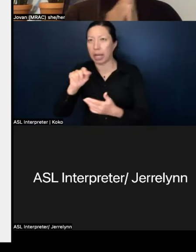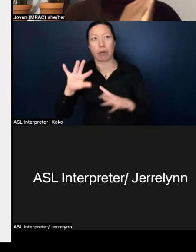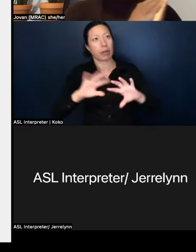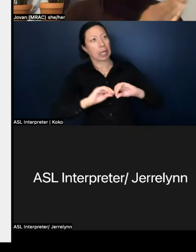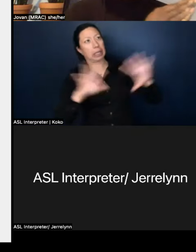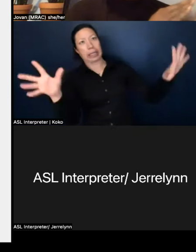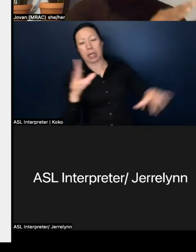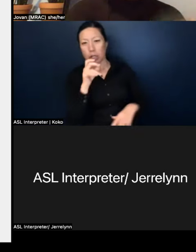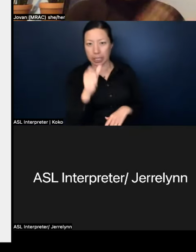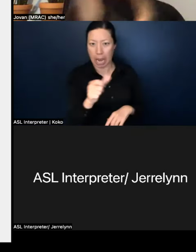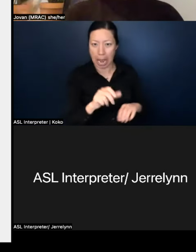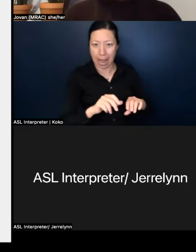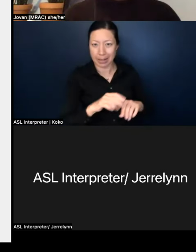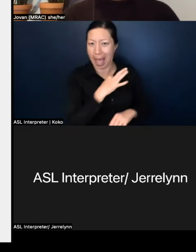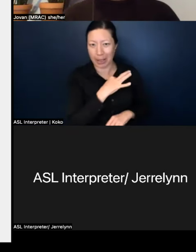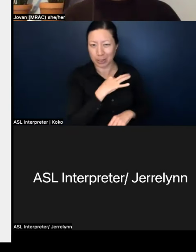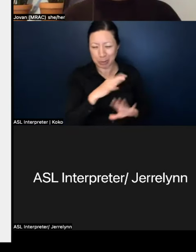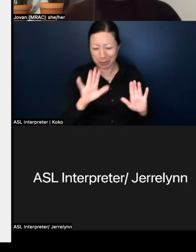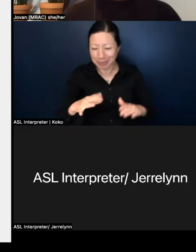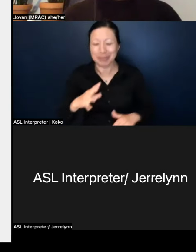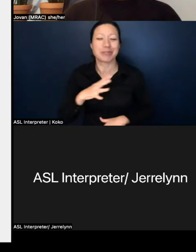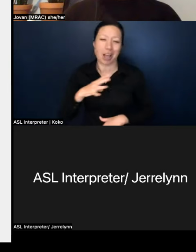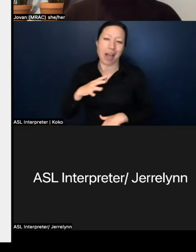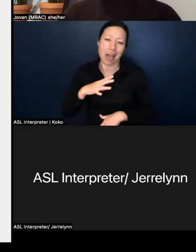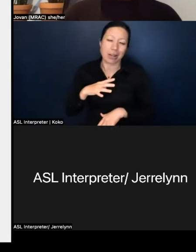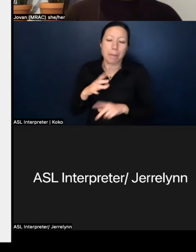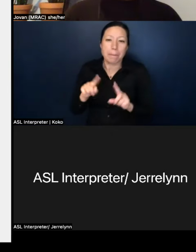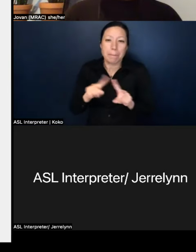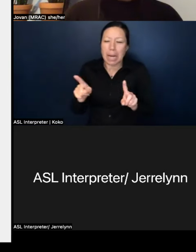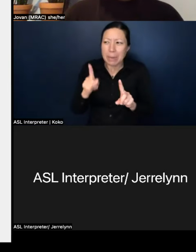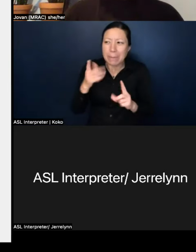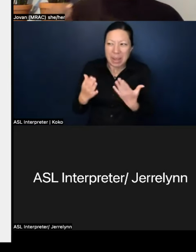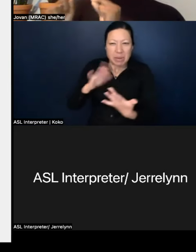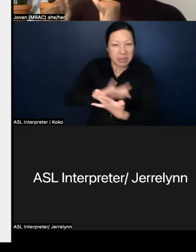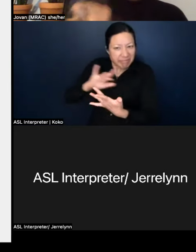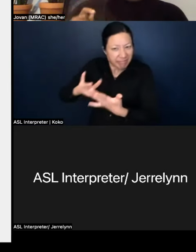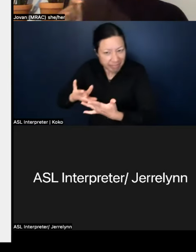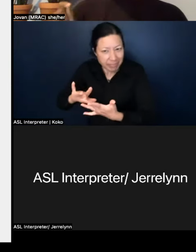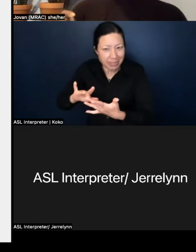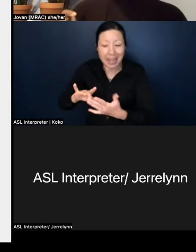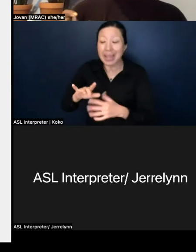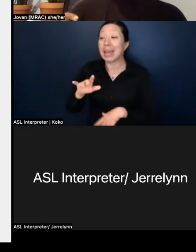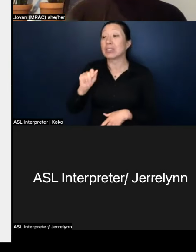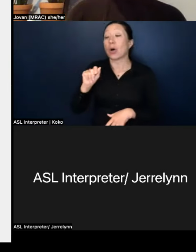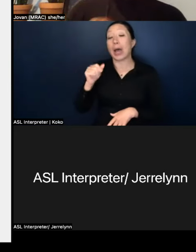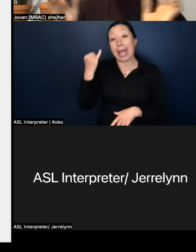Because really if you made it past the eligibility quiz, then we might need to call you, like,